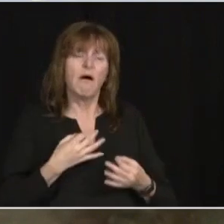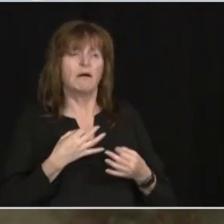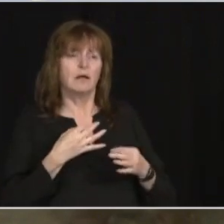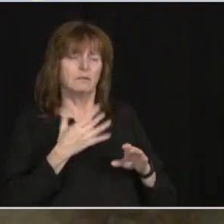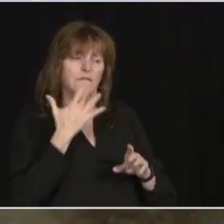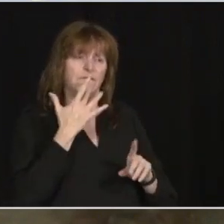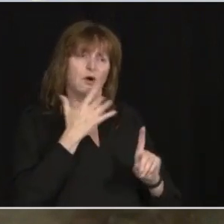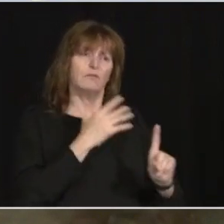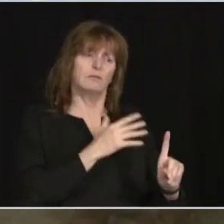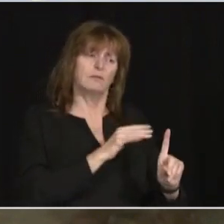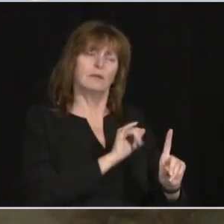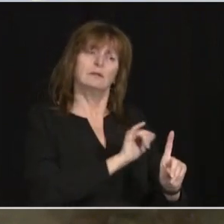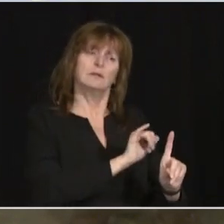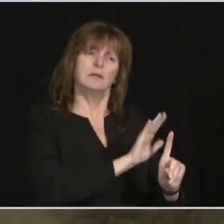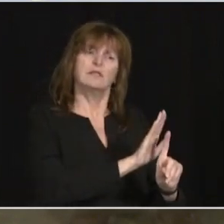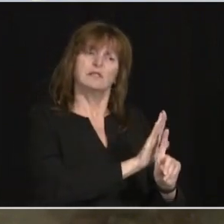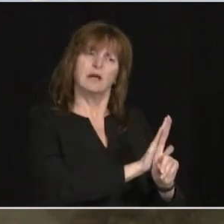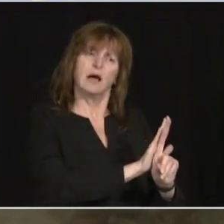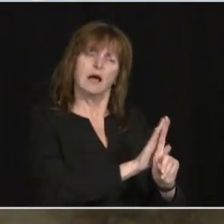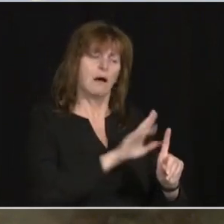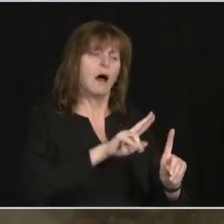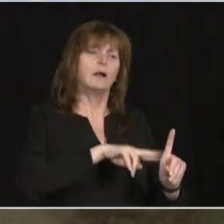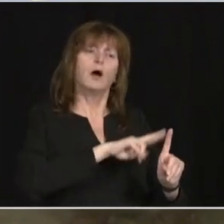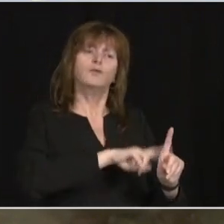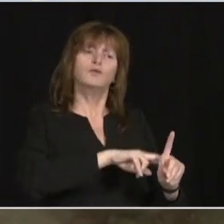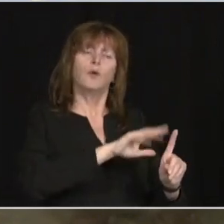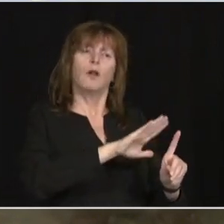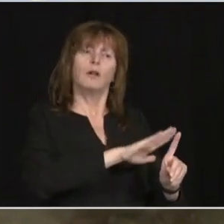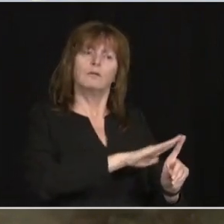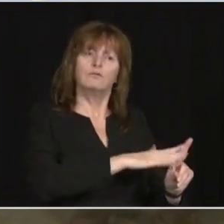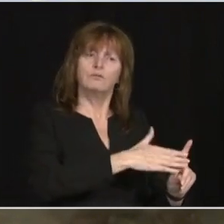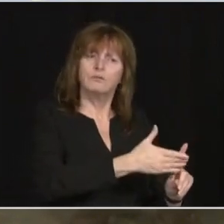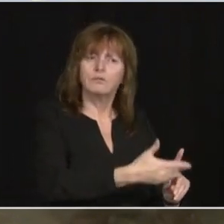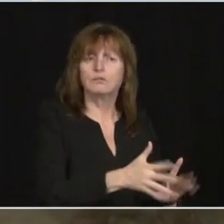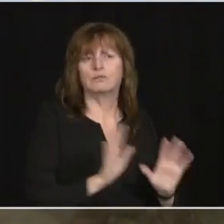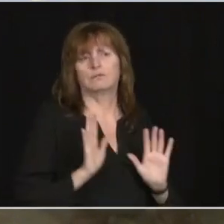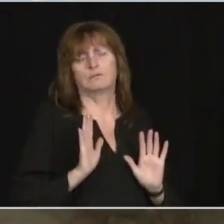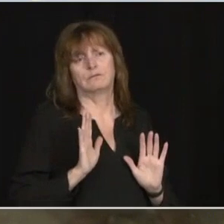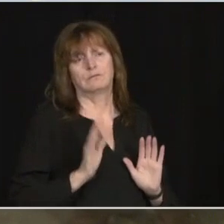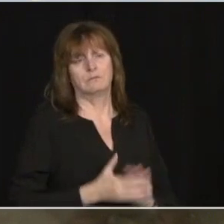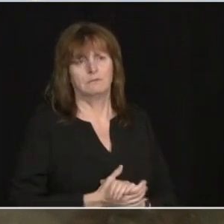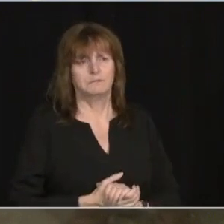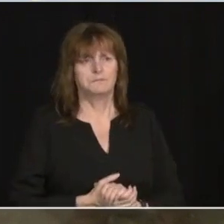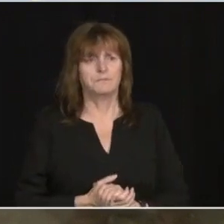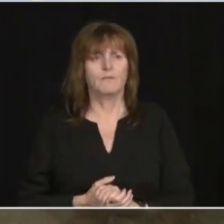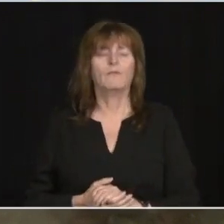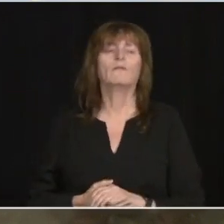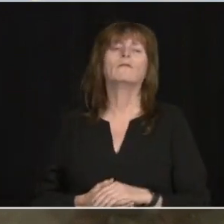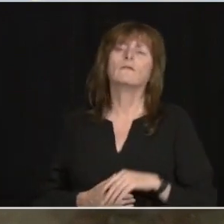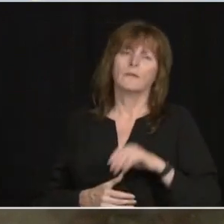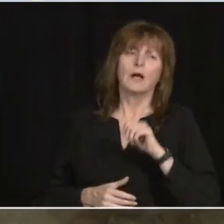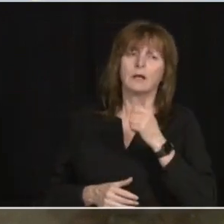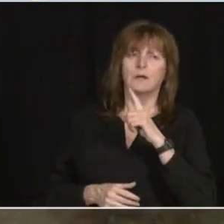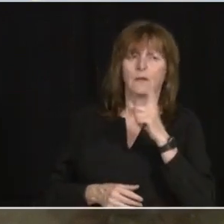long-term care home. Next question comes from Brian Lilley from the Toronto Sun. REPORTER: